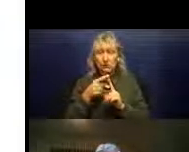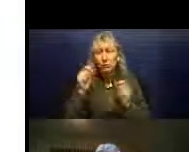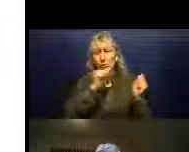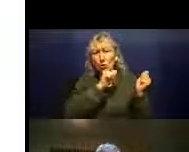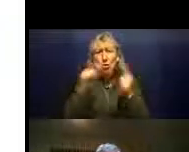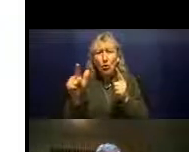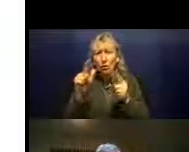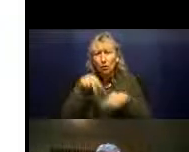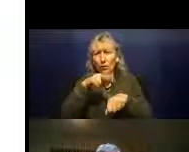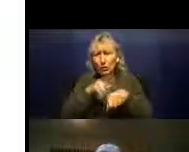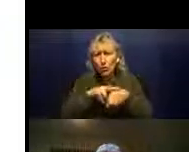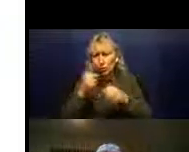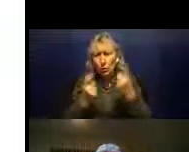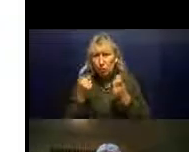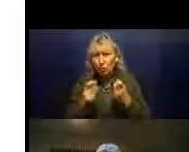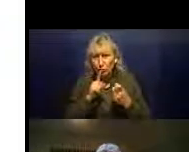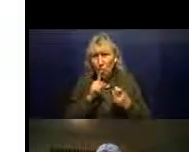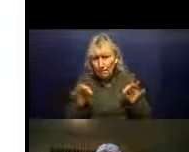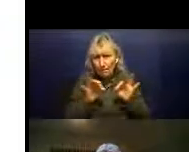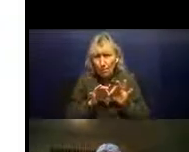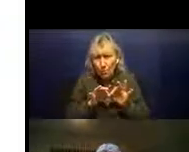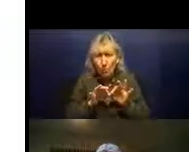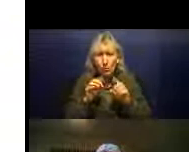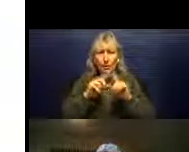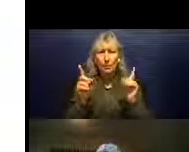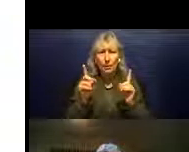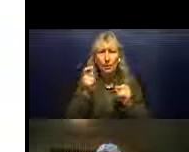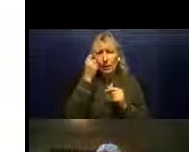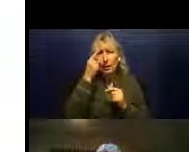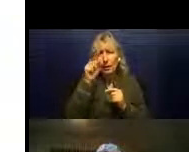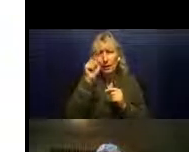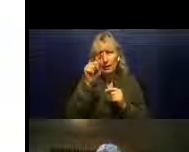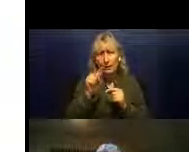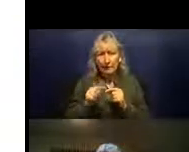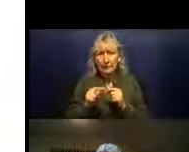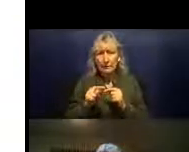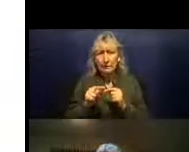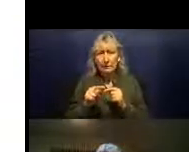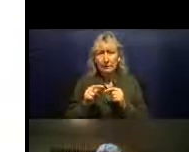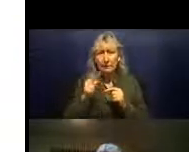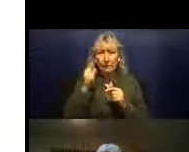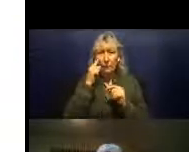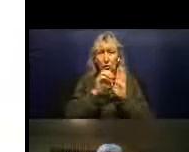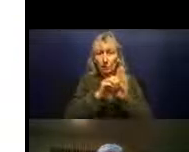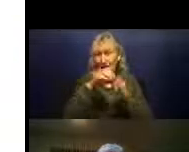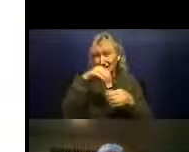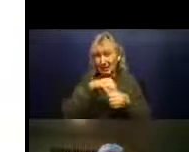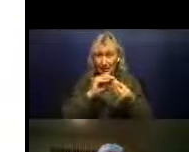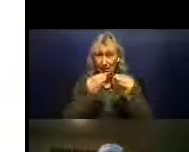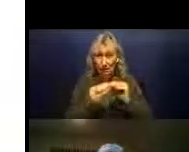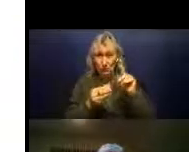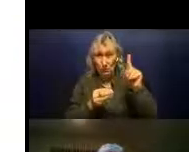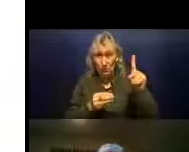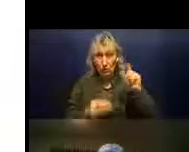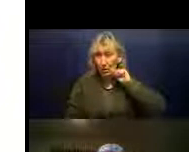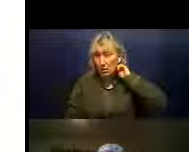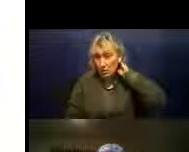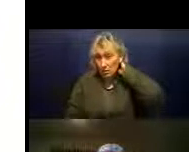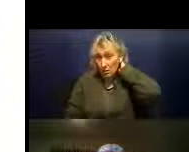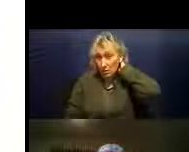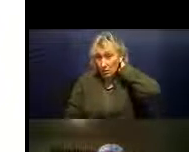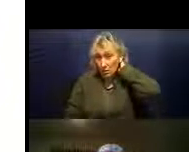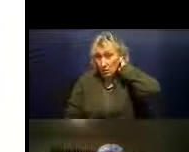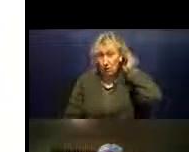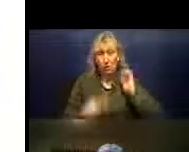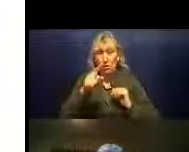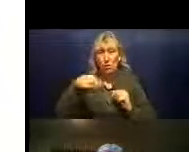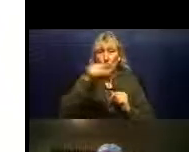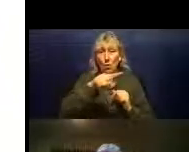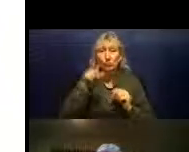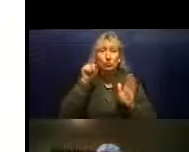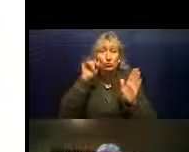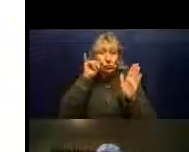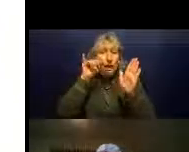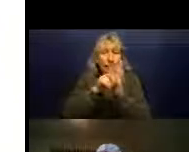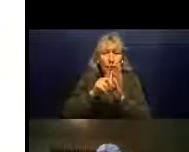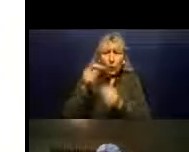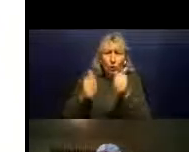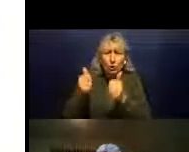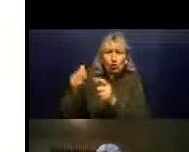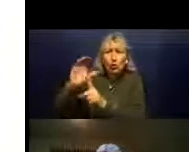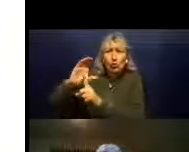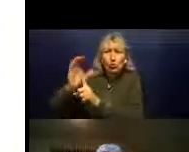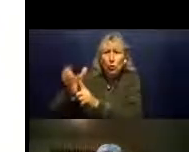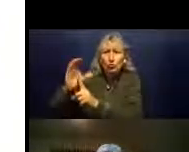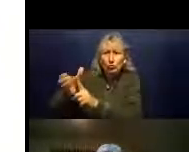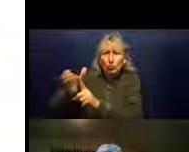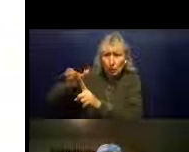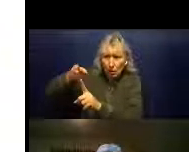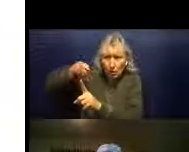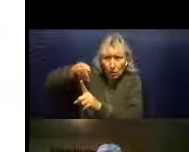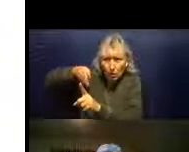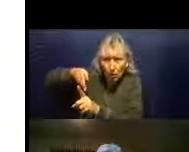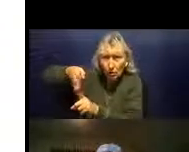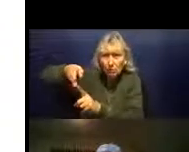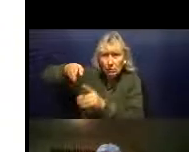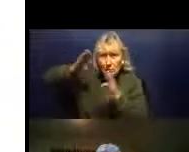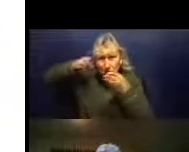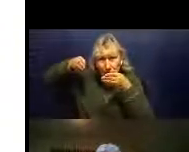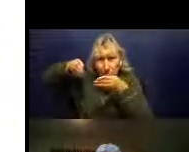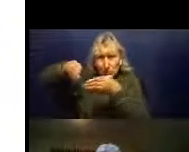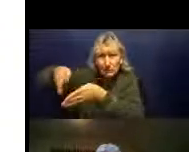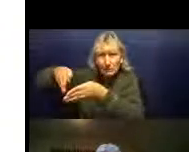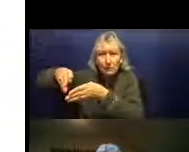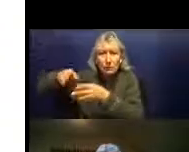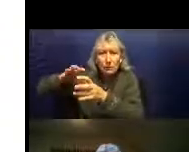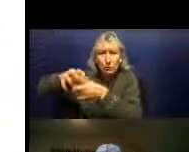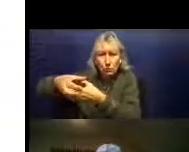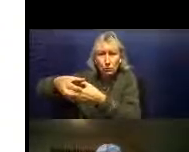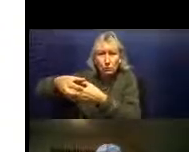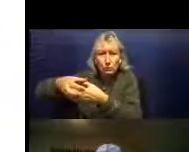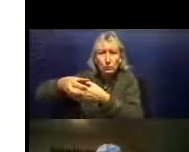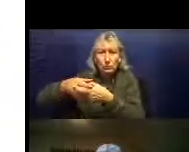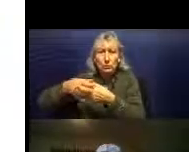That's all of the criterion are worth 10 points those that are important have a weight value.